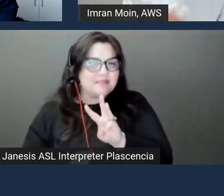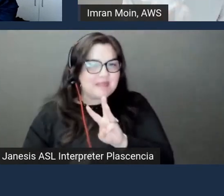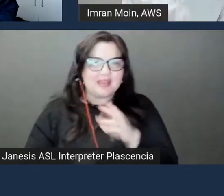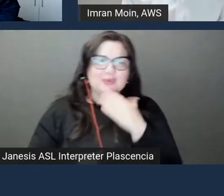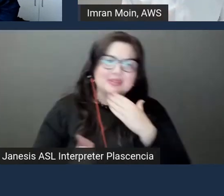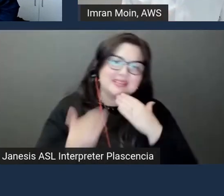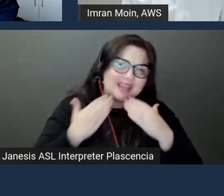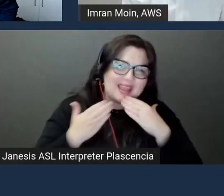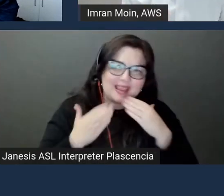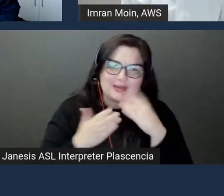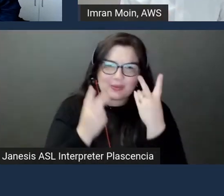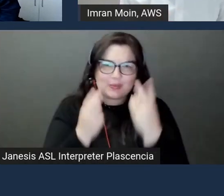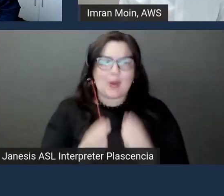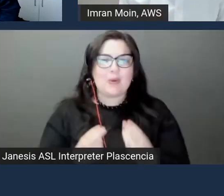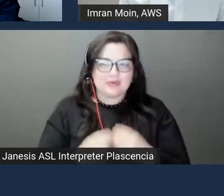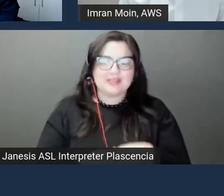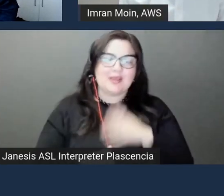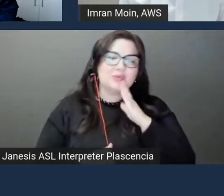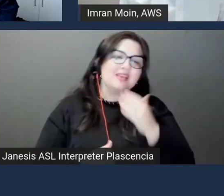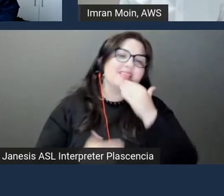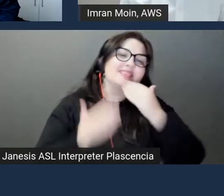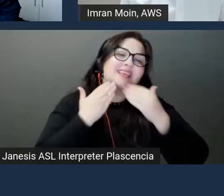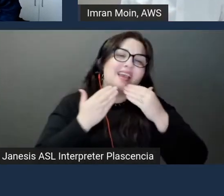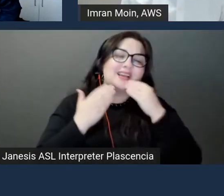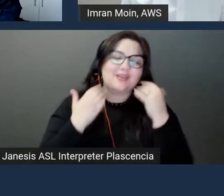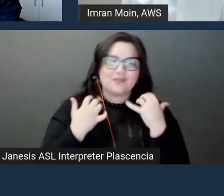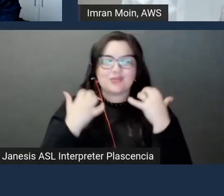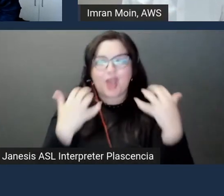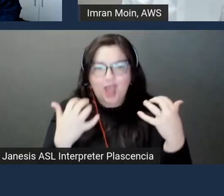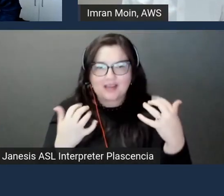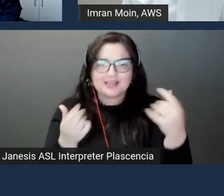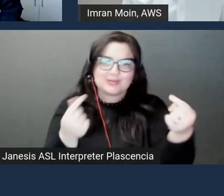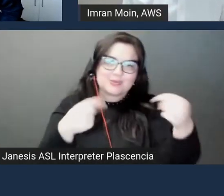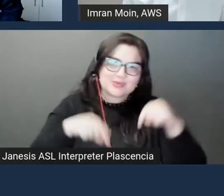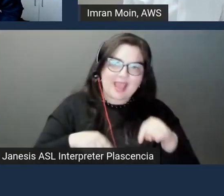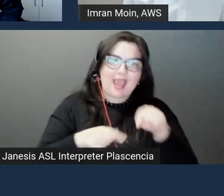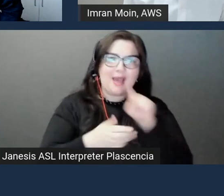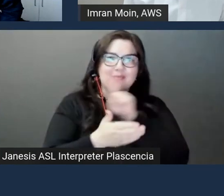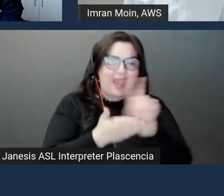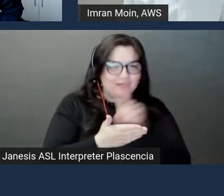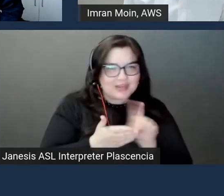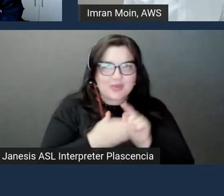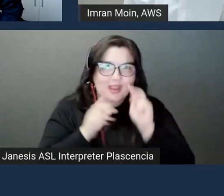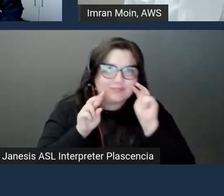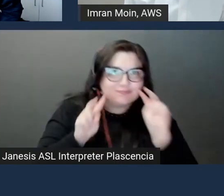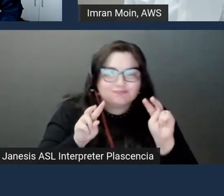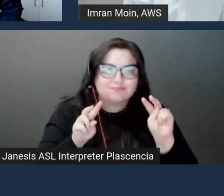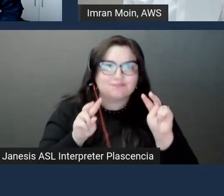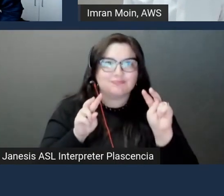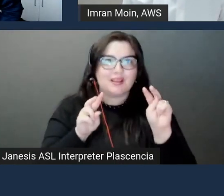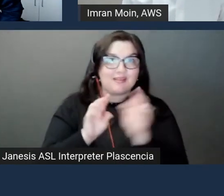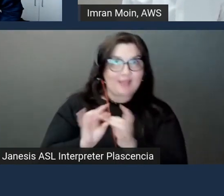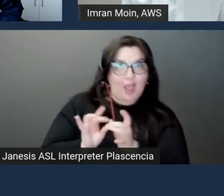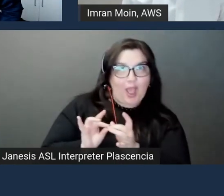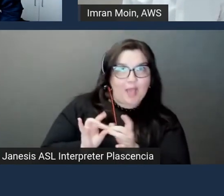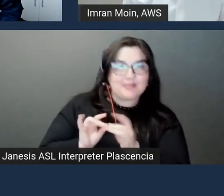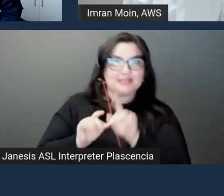And I would like to thank the audience who's coming here every week and asking questions, posting those comments. We always like to see you here.